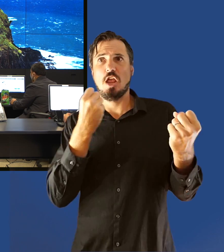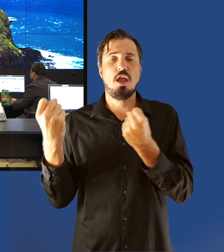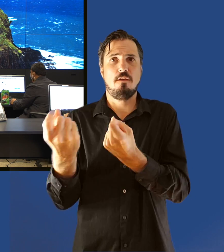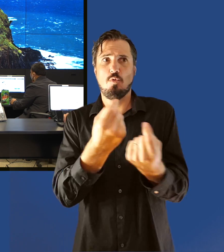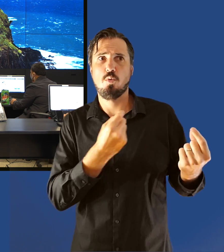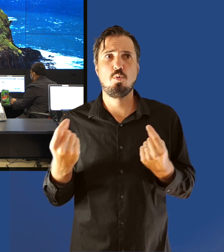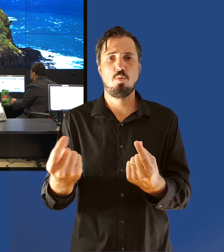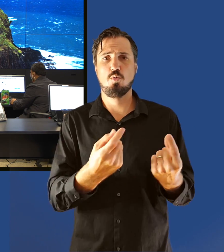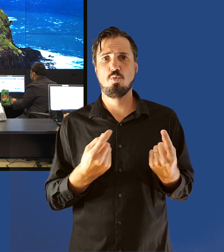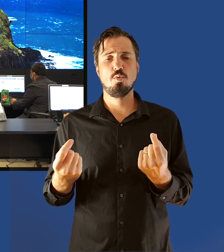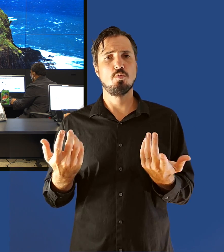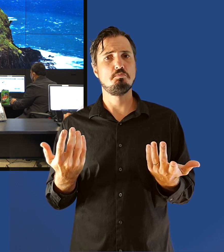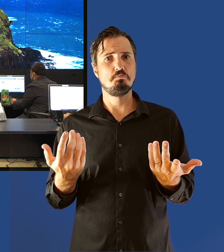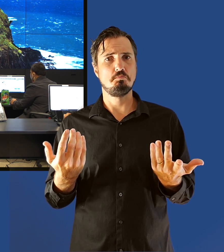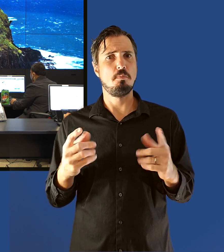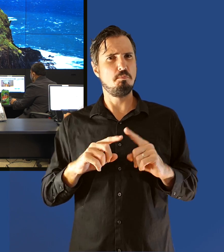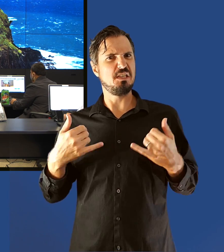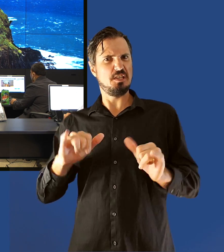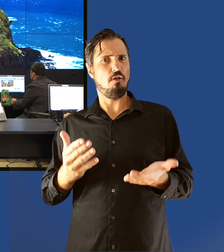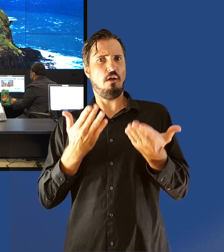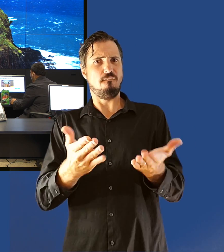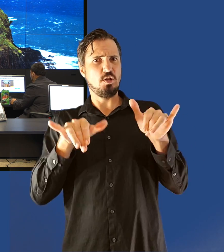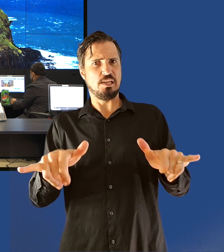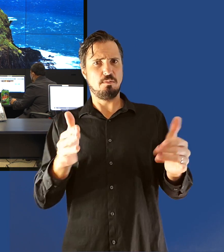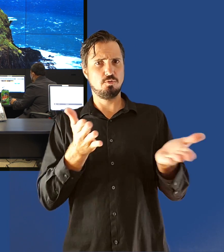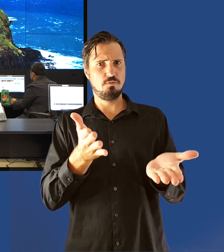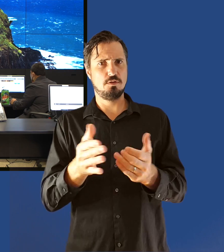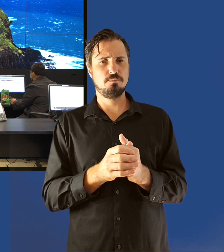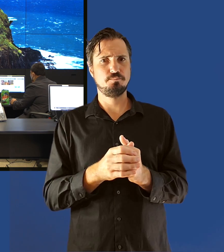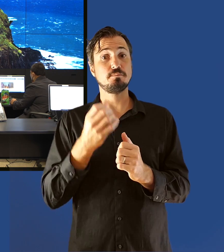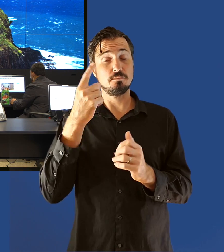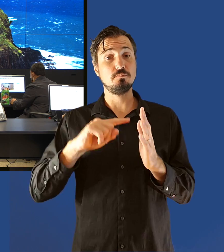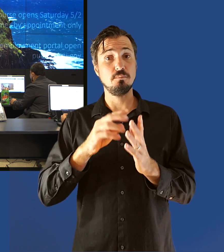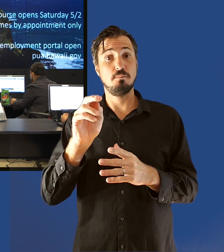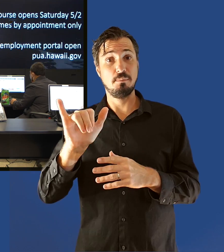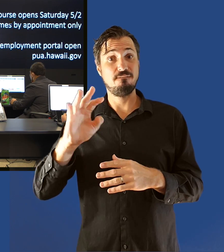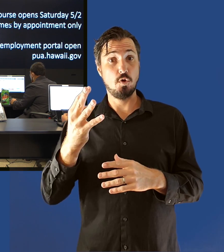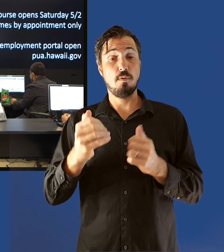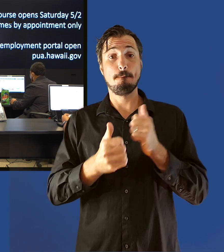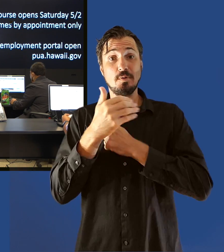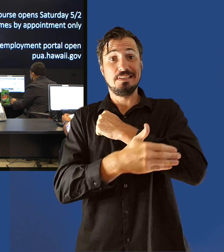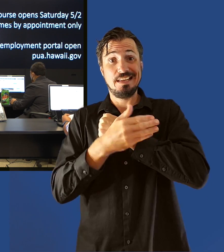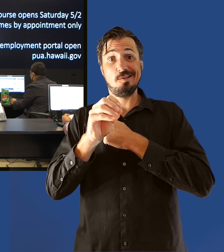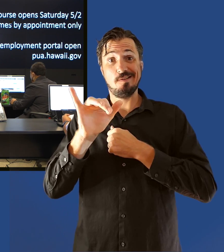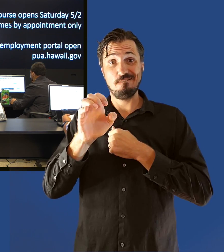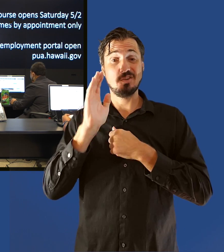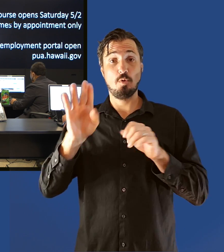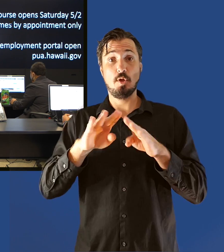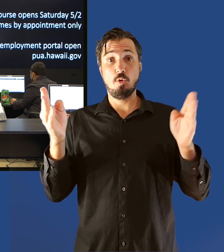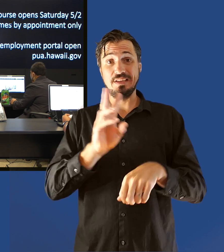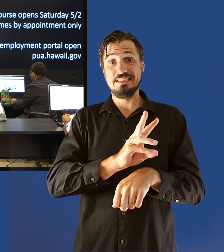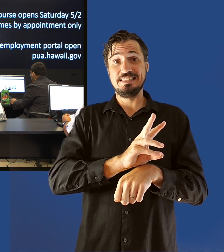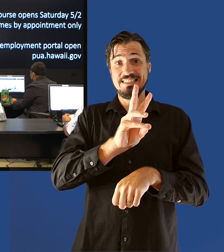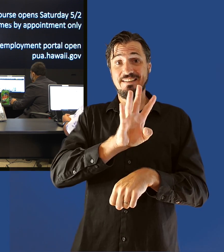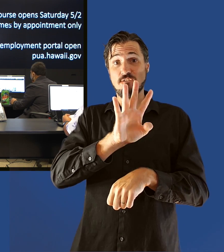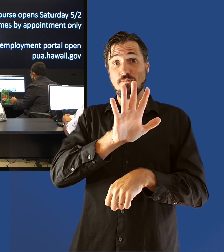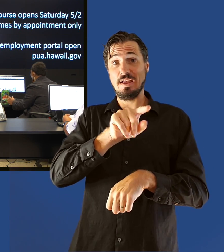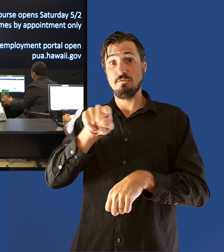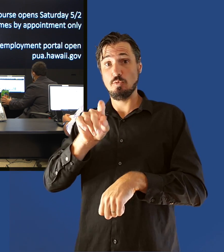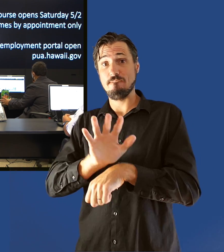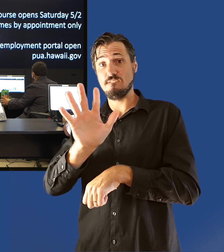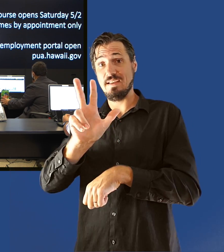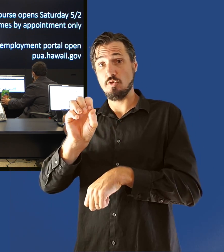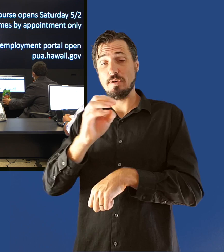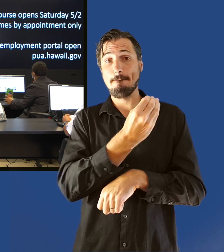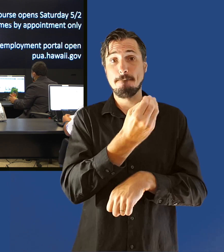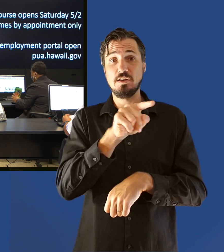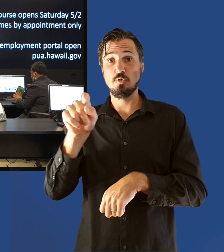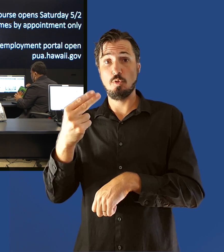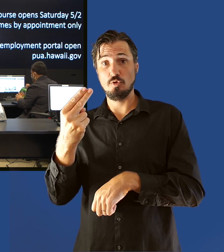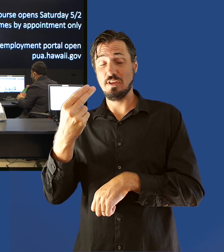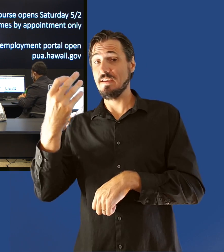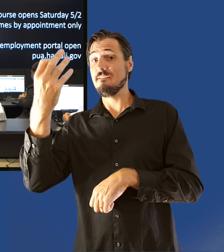Again, this new schedule means that starting Monday, May 4, most county offices will be open on Monday through Thursday, from 6:45 a.m. to 5:30 p.m. and will be closed every Friday.